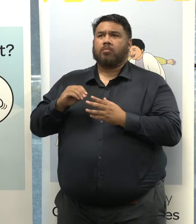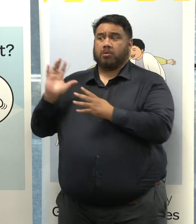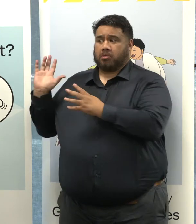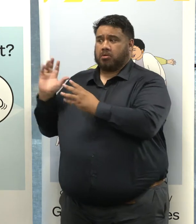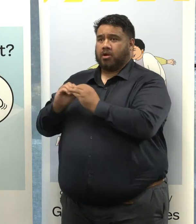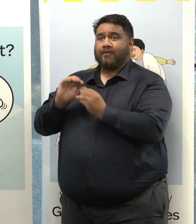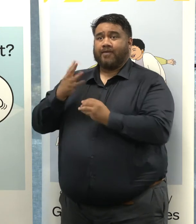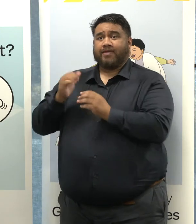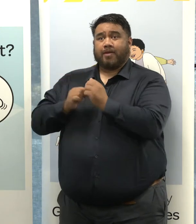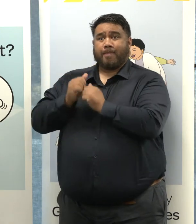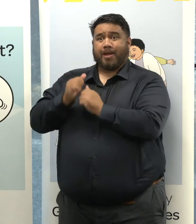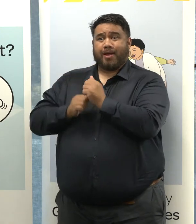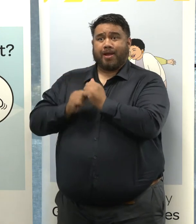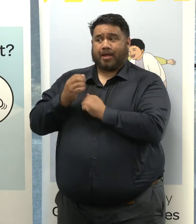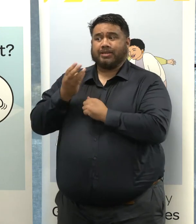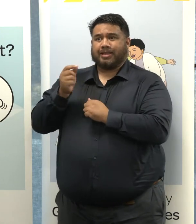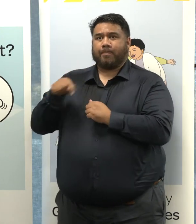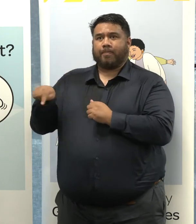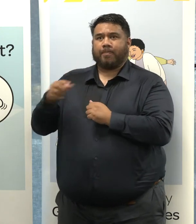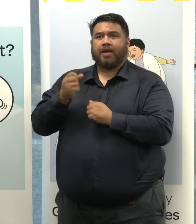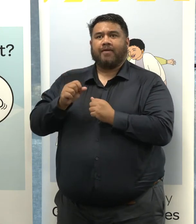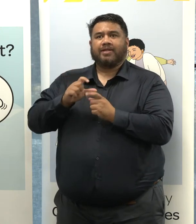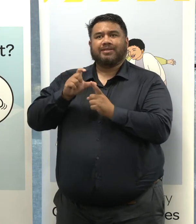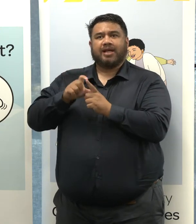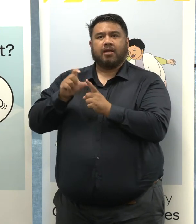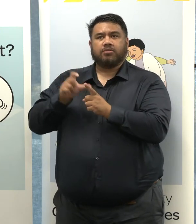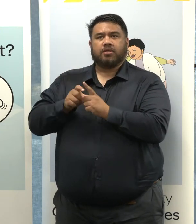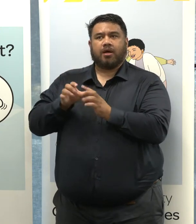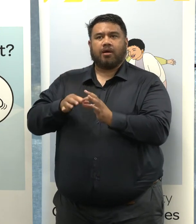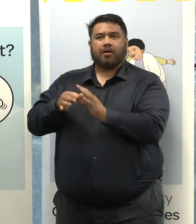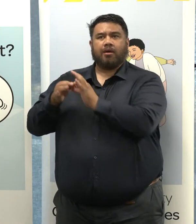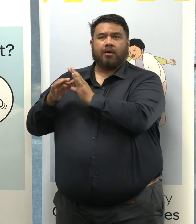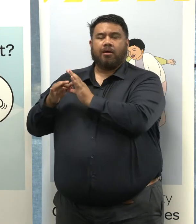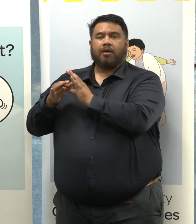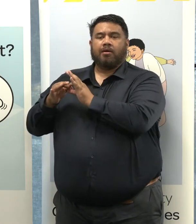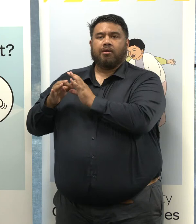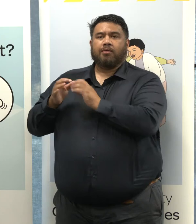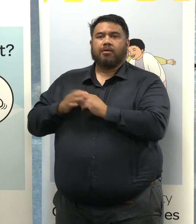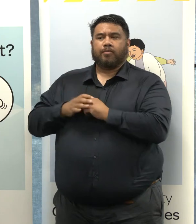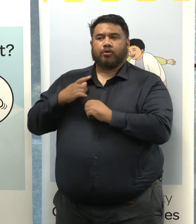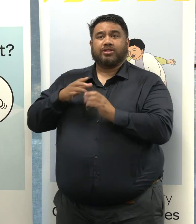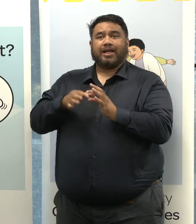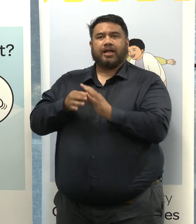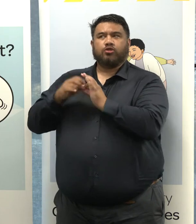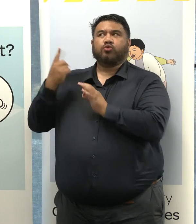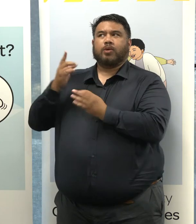that Delta is still in the community.